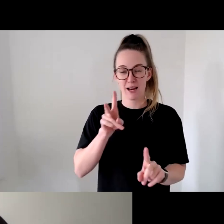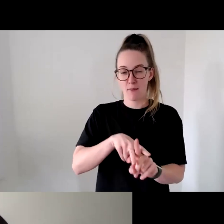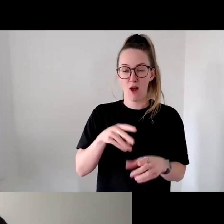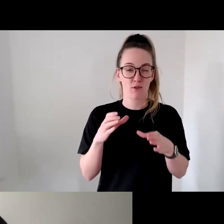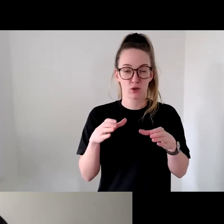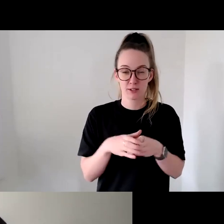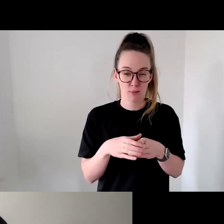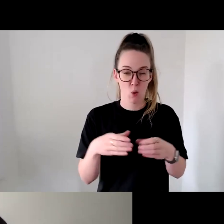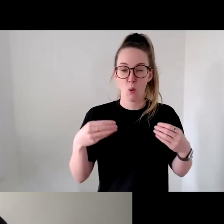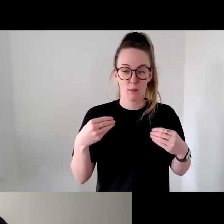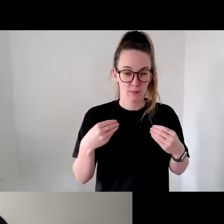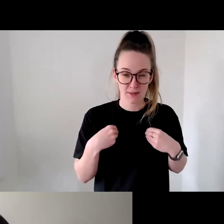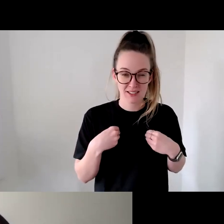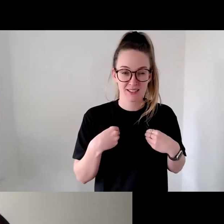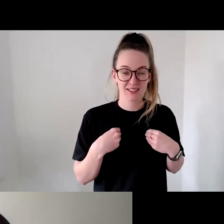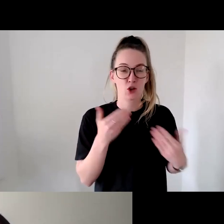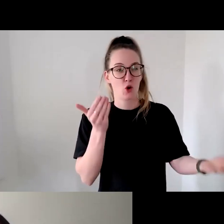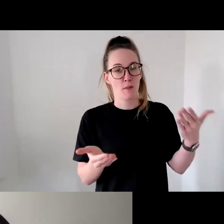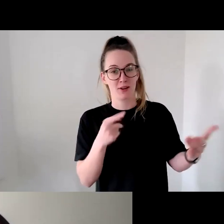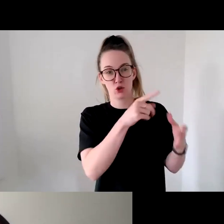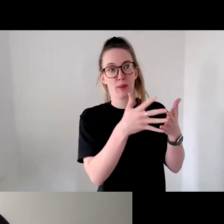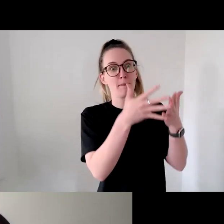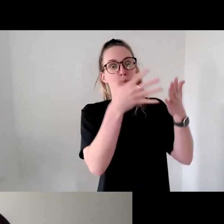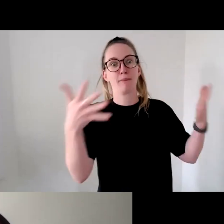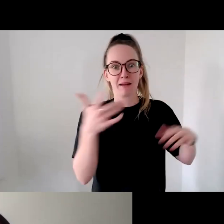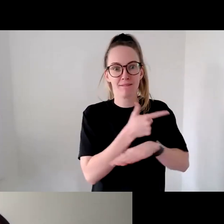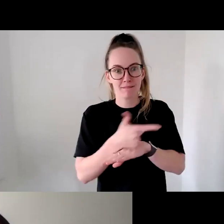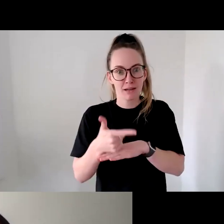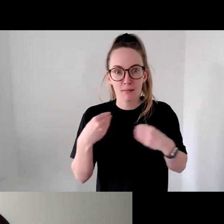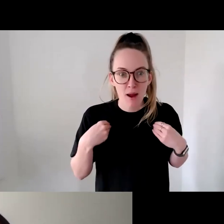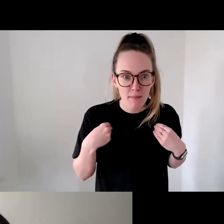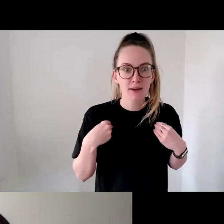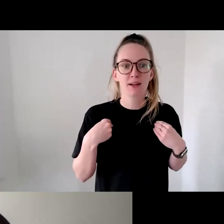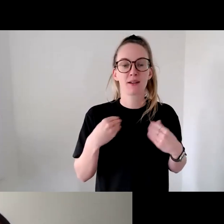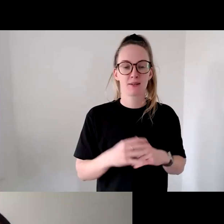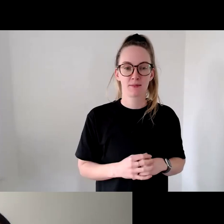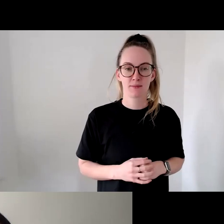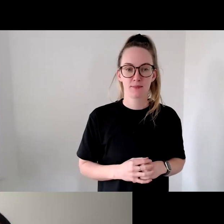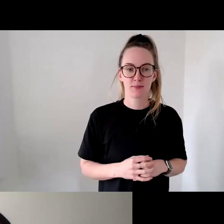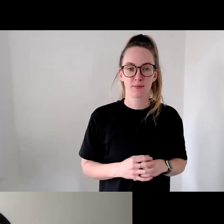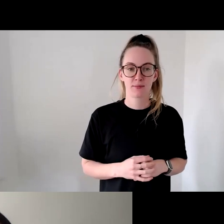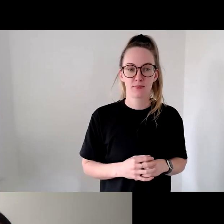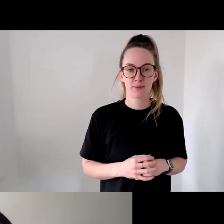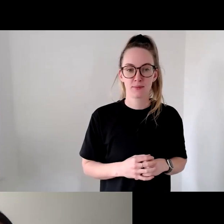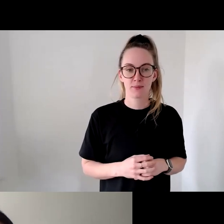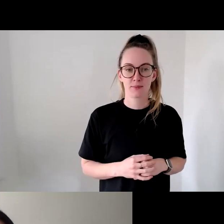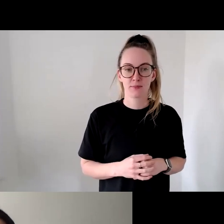from the large film companies, and whatever those, I expect we have both ends of the